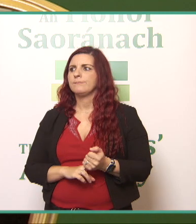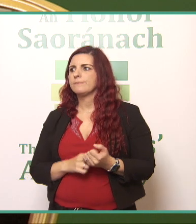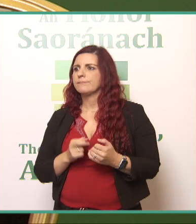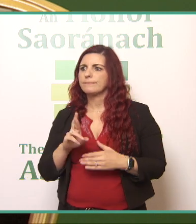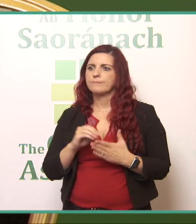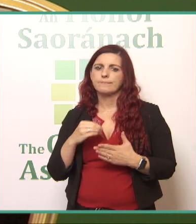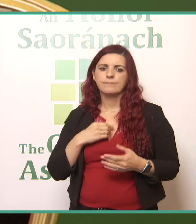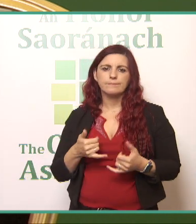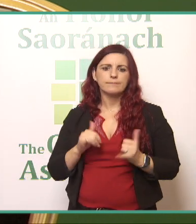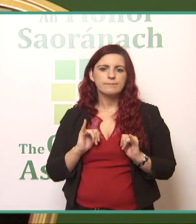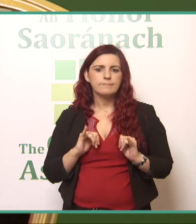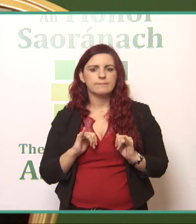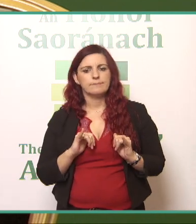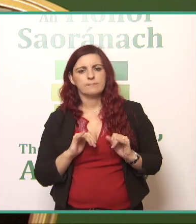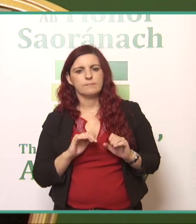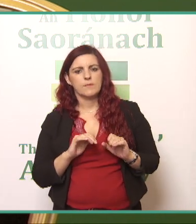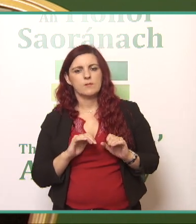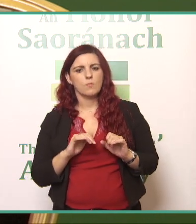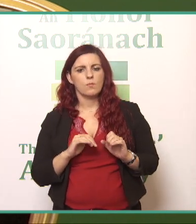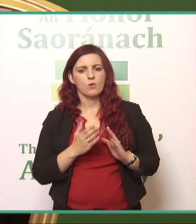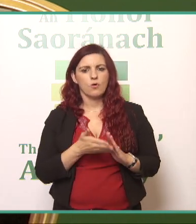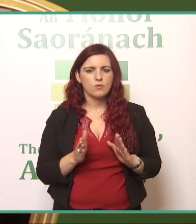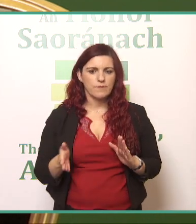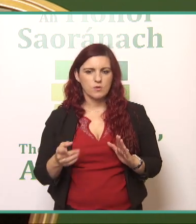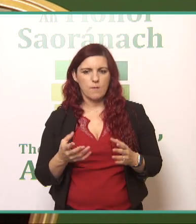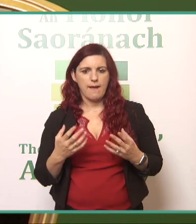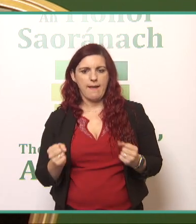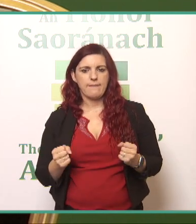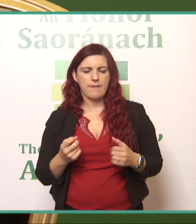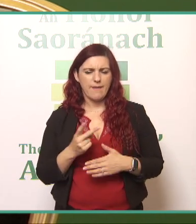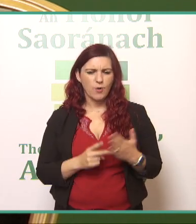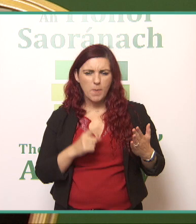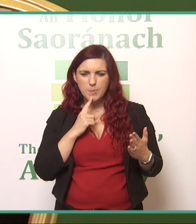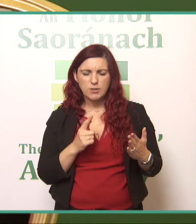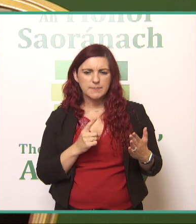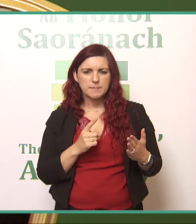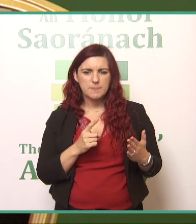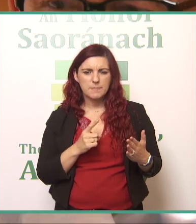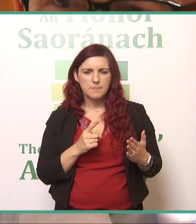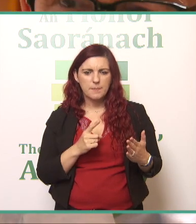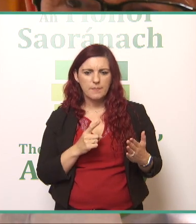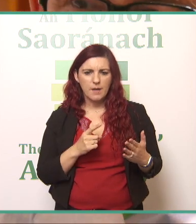our backs couldn't Turf in order to have a sort of a manifest value but by by having healthy